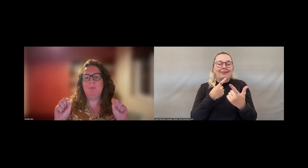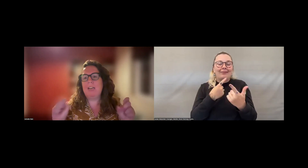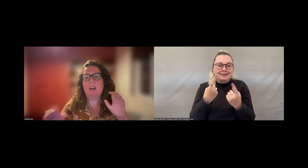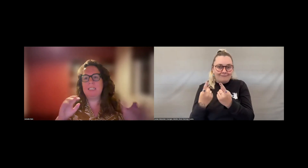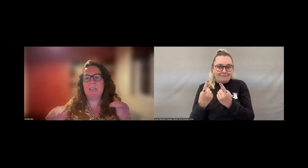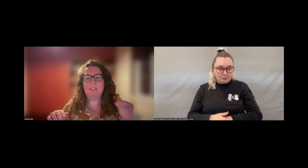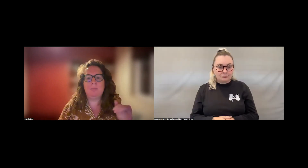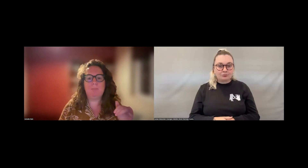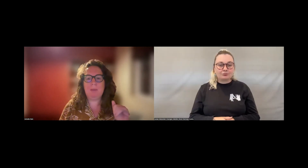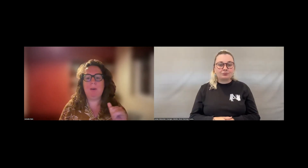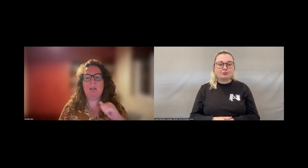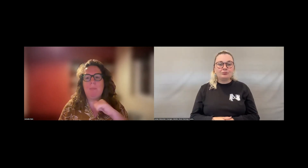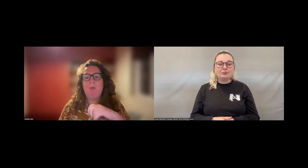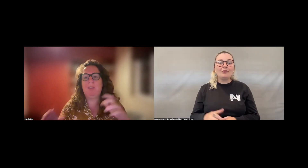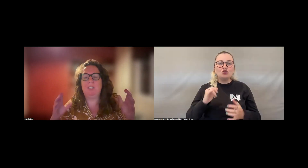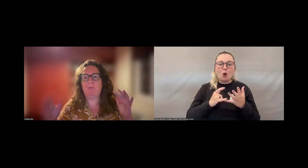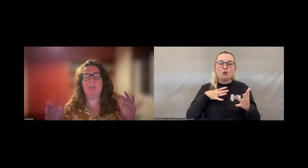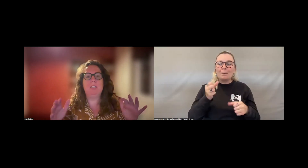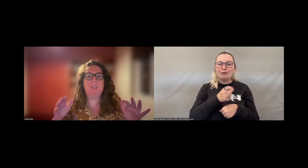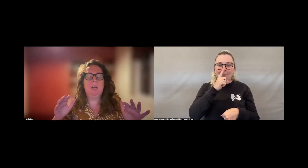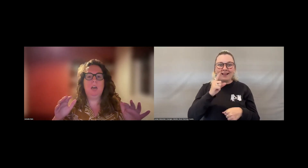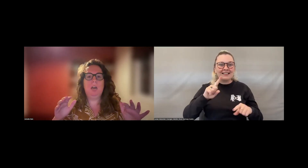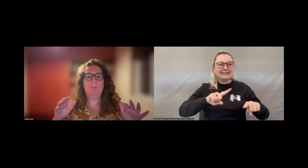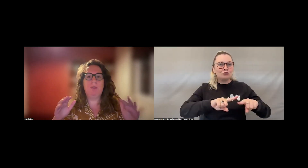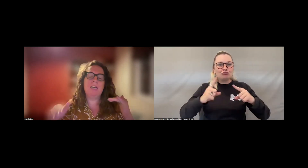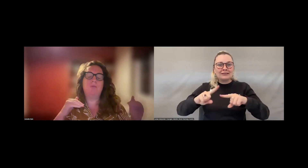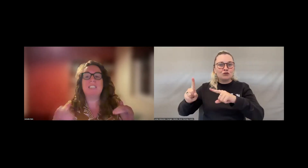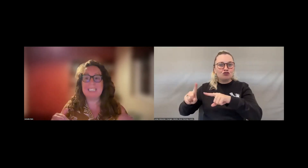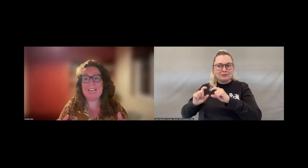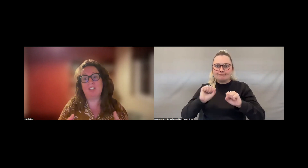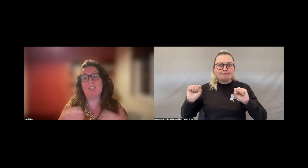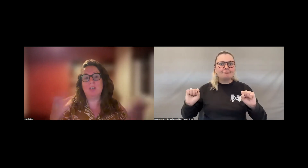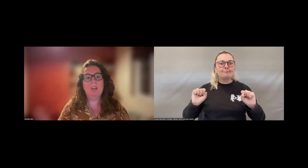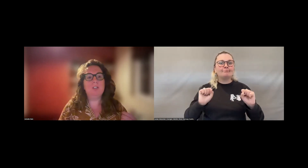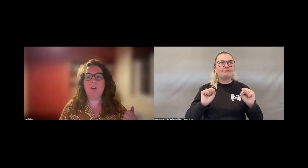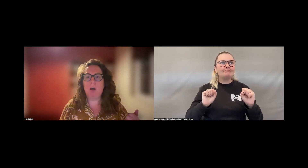recognising that people are coming with different or at different stages.